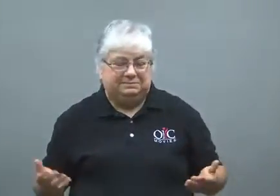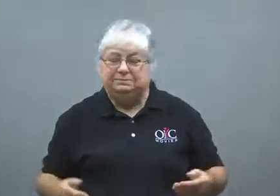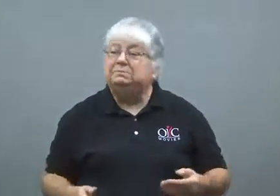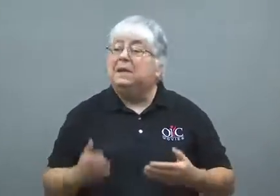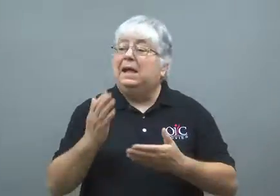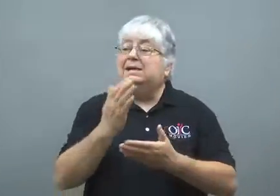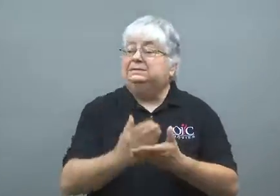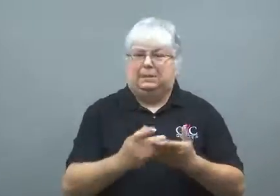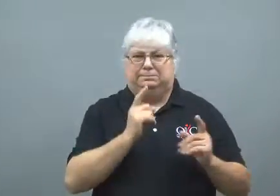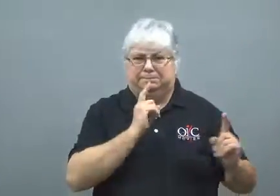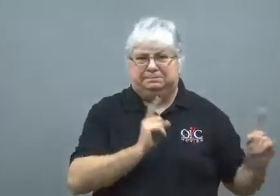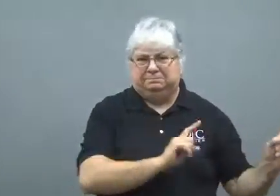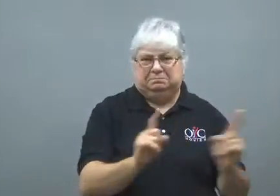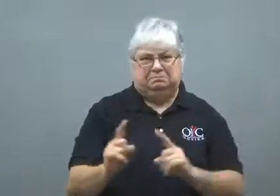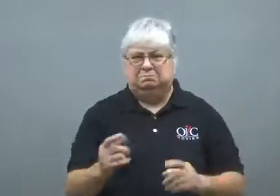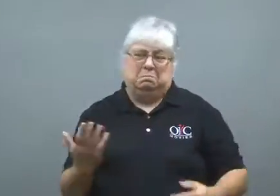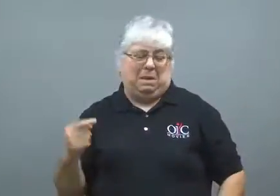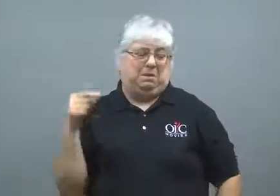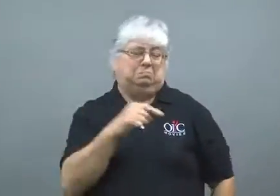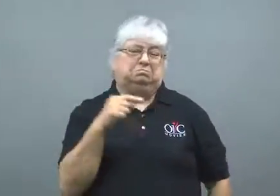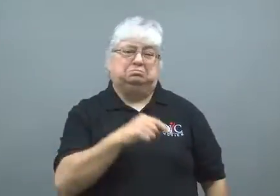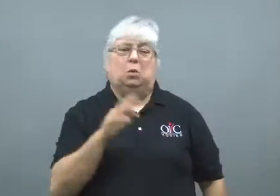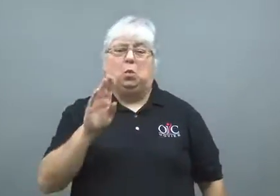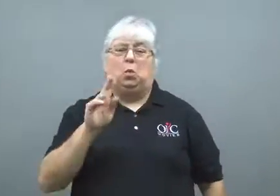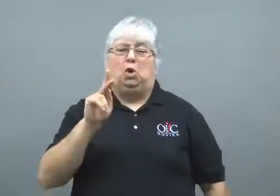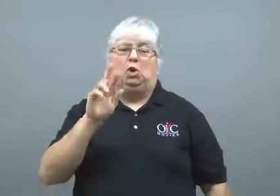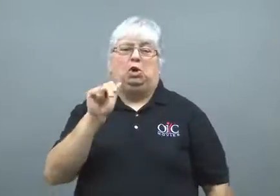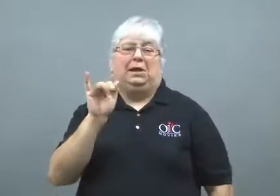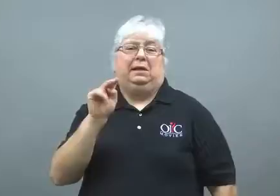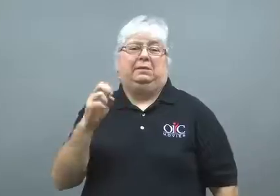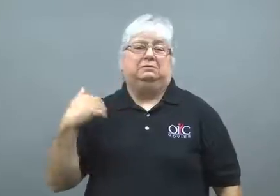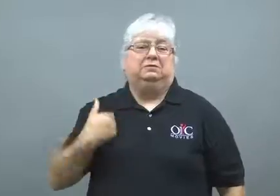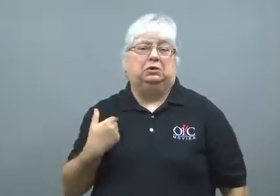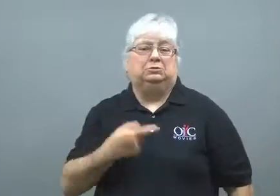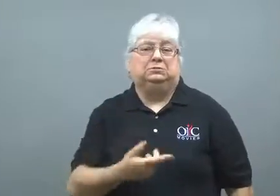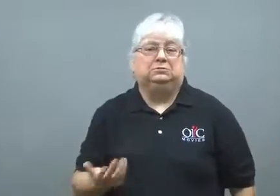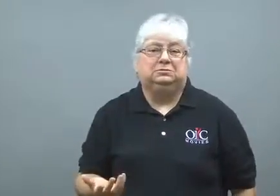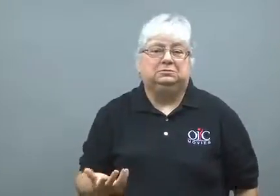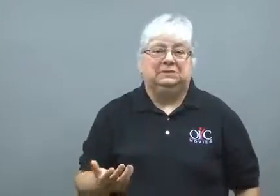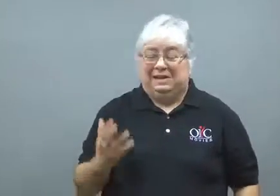Others are saying the Ukrainian government is responsible.